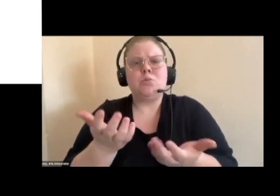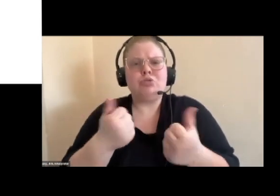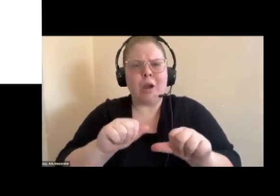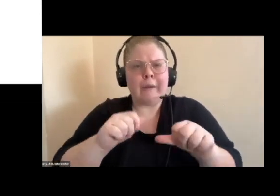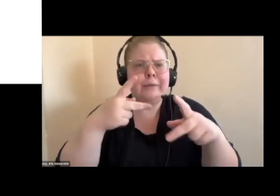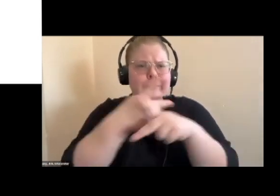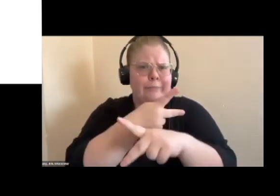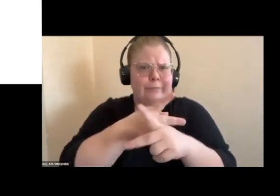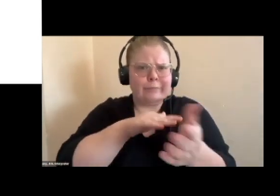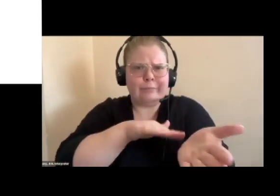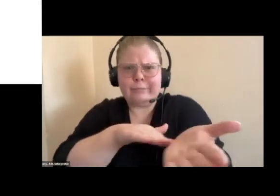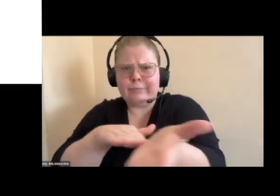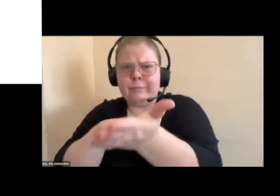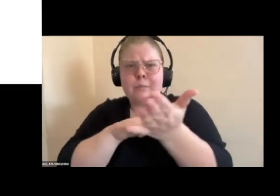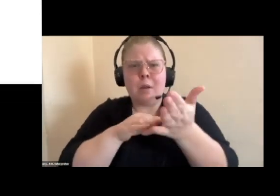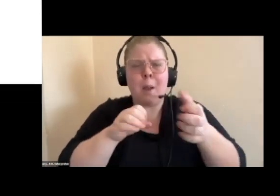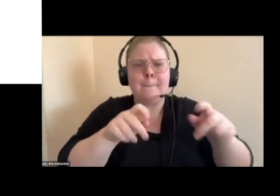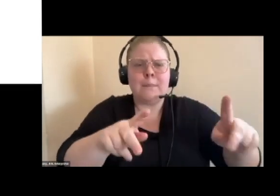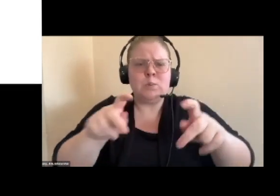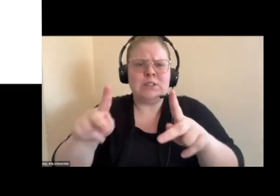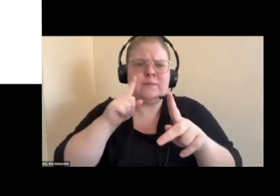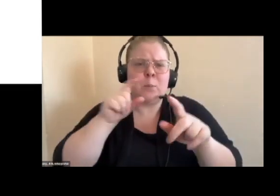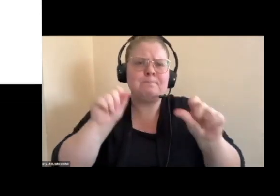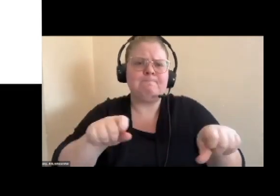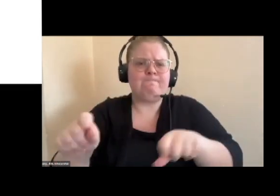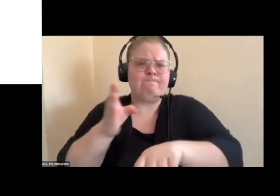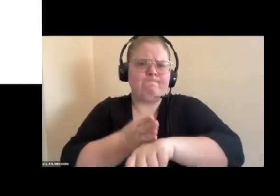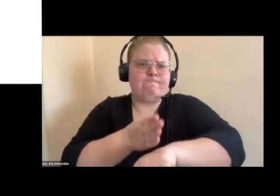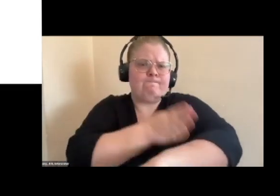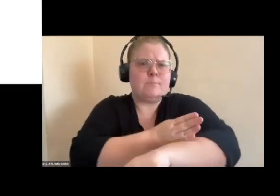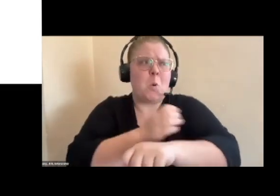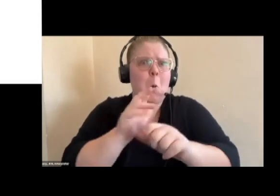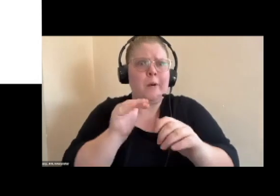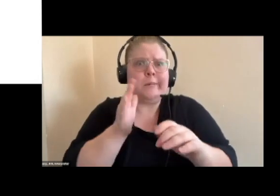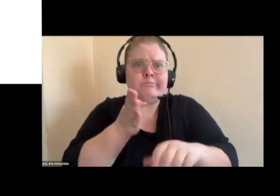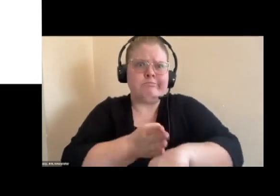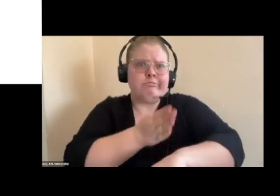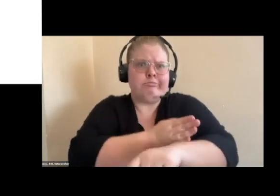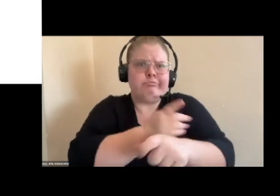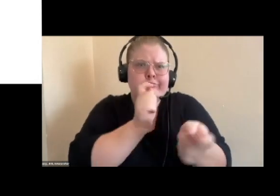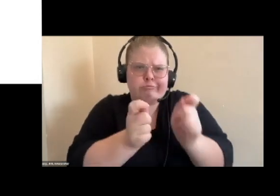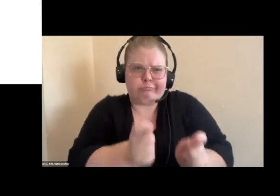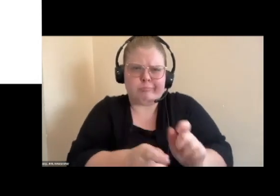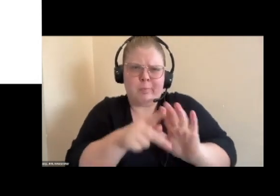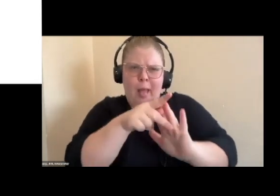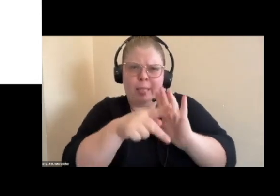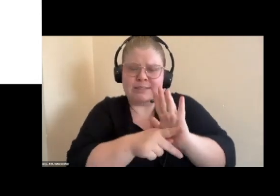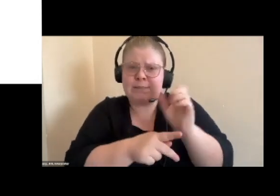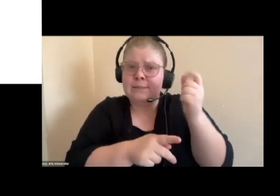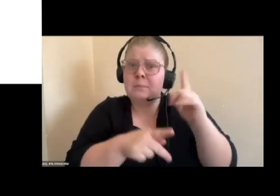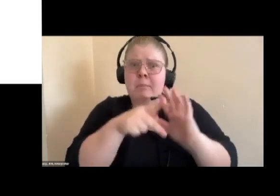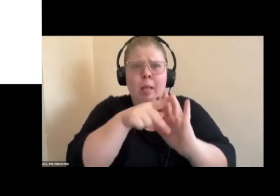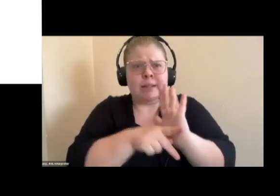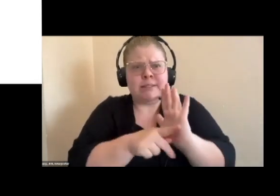there's opportunities to advance policy, because the policy landscape is always changing and evolving.